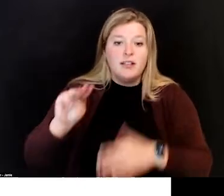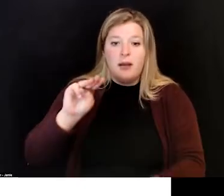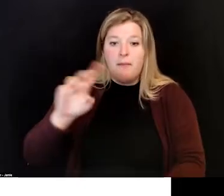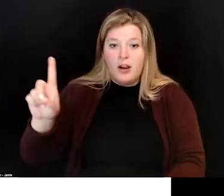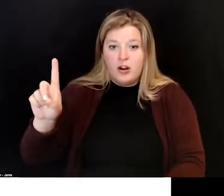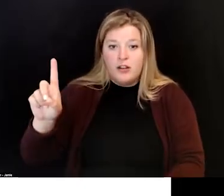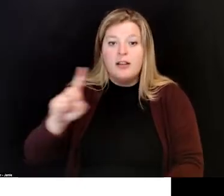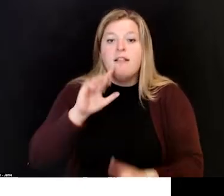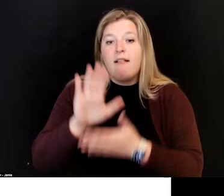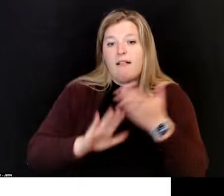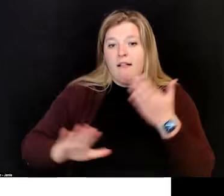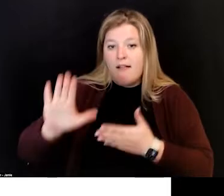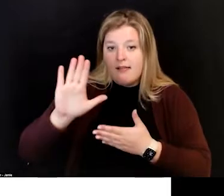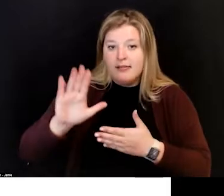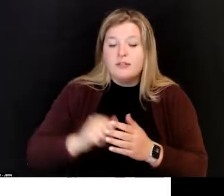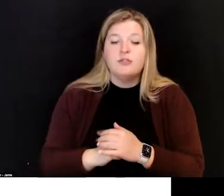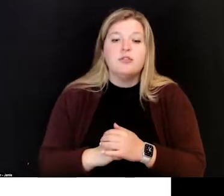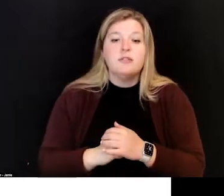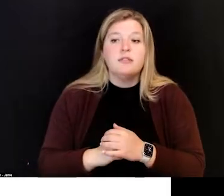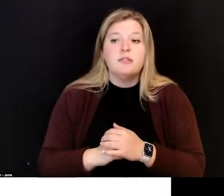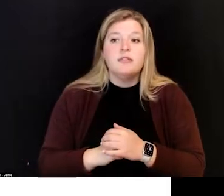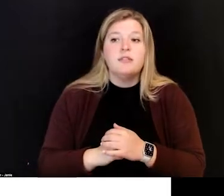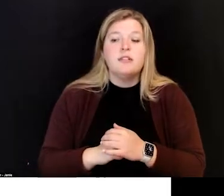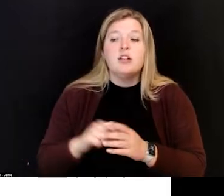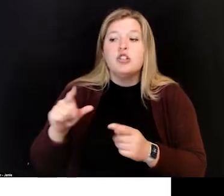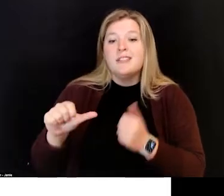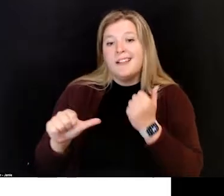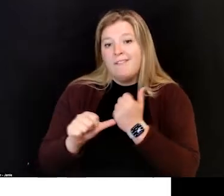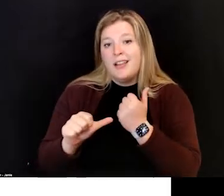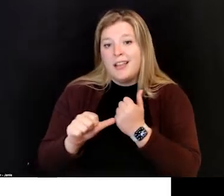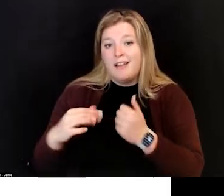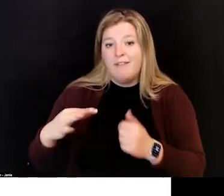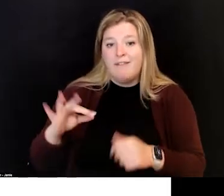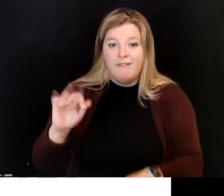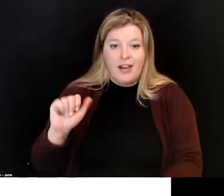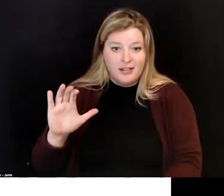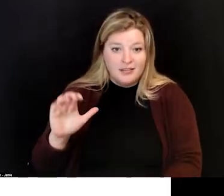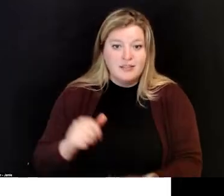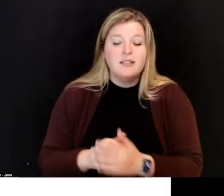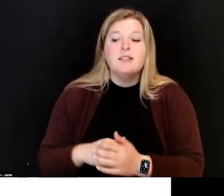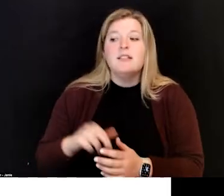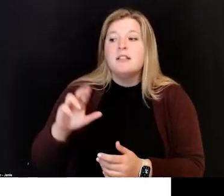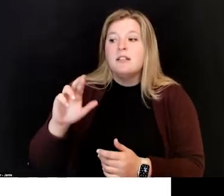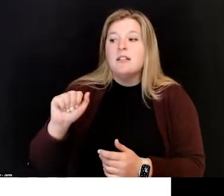or iSchool, affiliate faculty with the Trace Center. Rachael has a Ph.D.